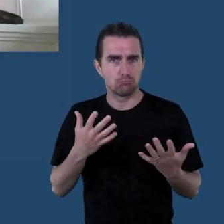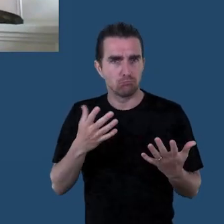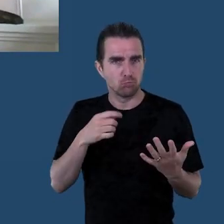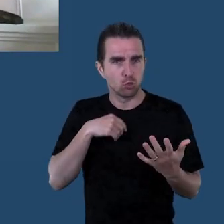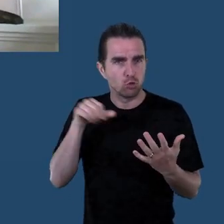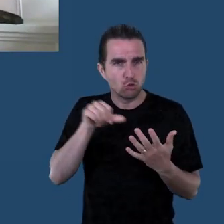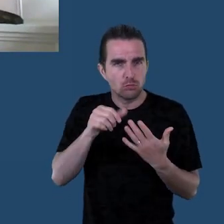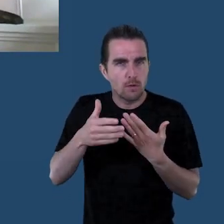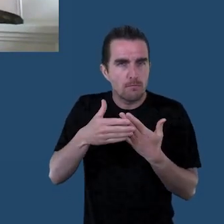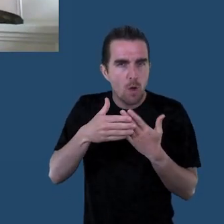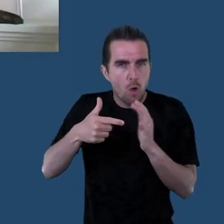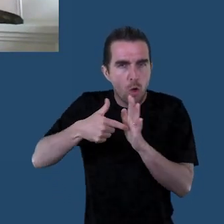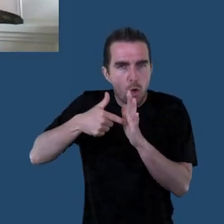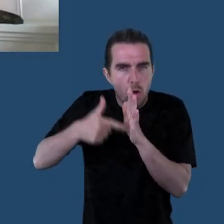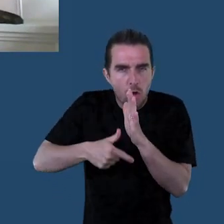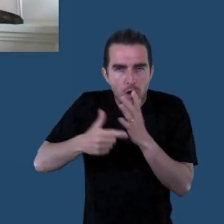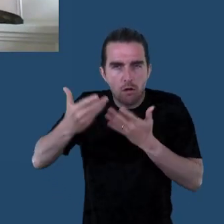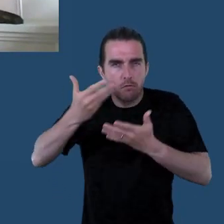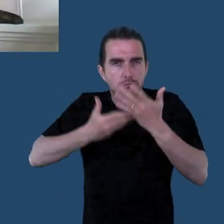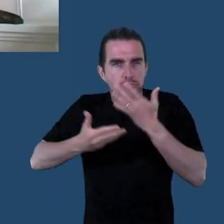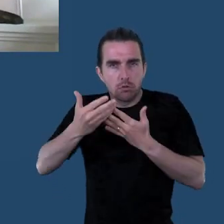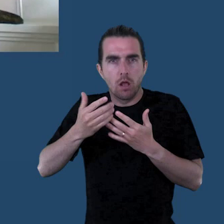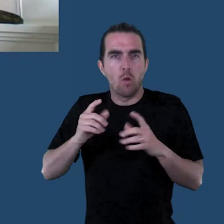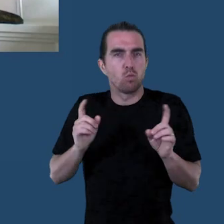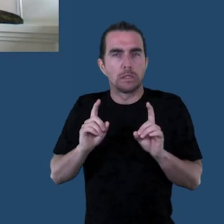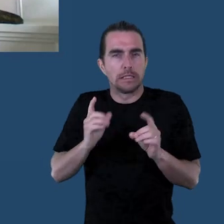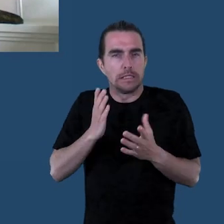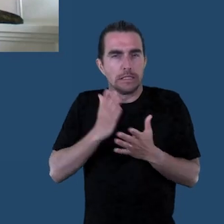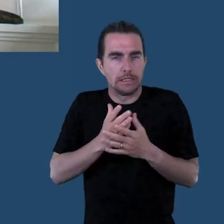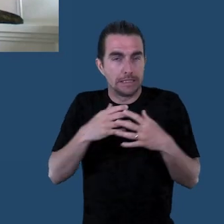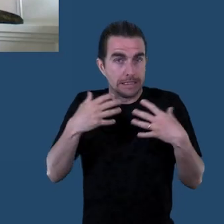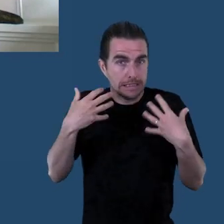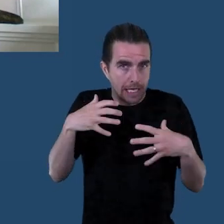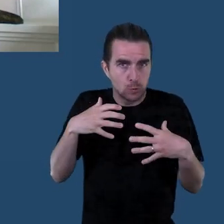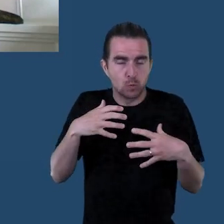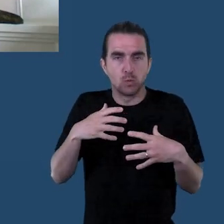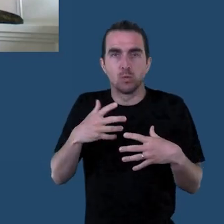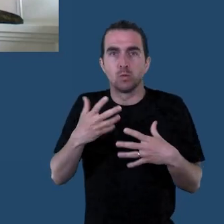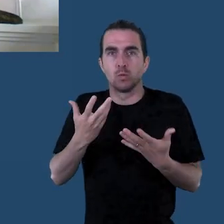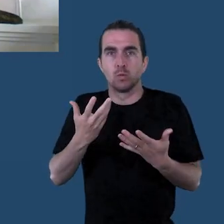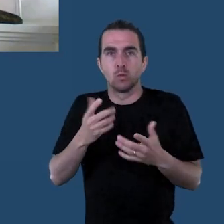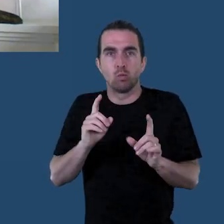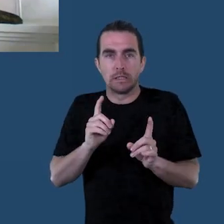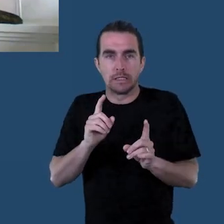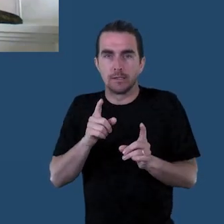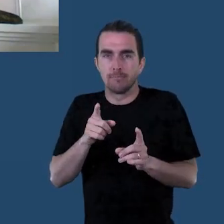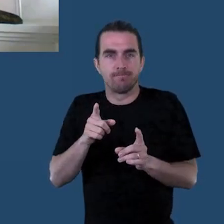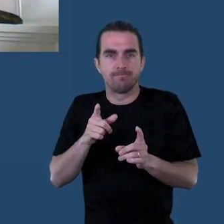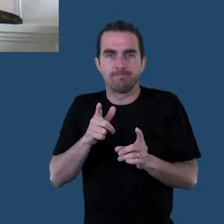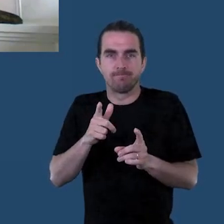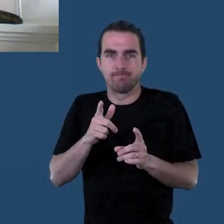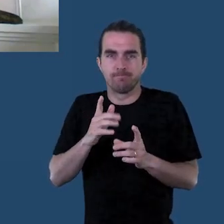So, we should probably delve a bit deeper then into what it is that actually makes a dinosaur a dinosaur.